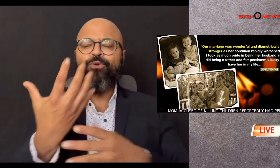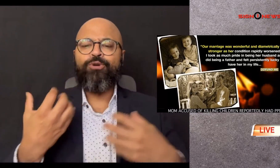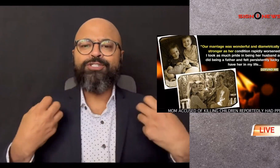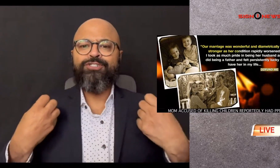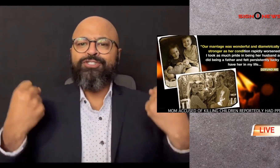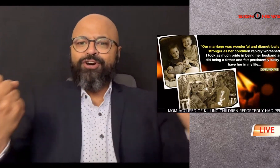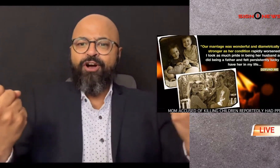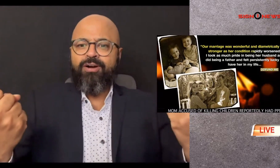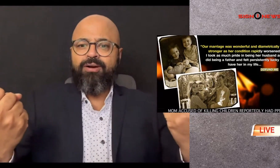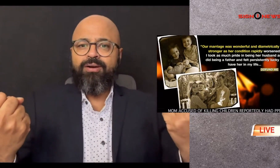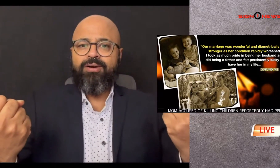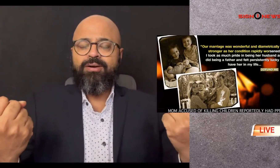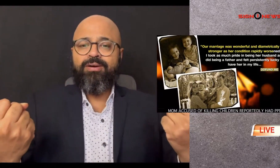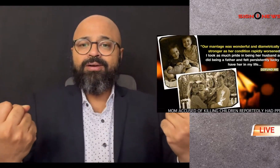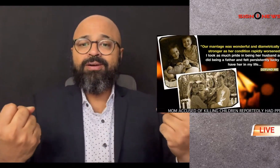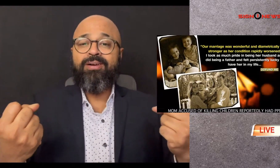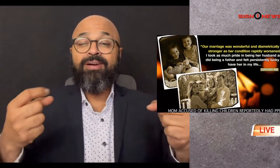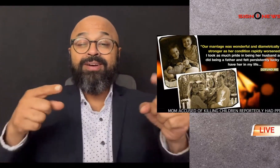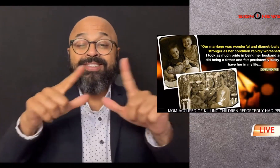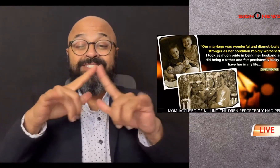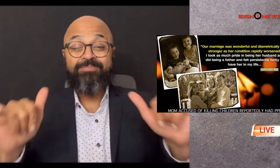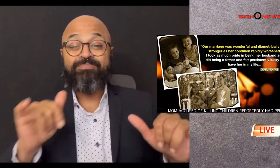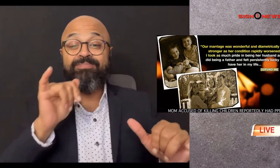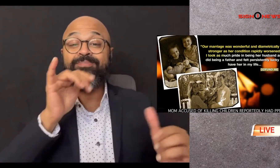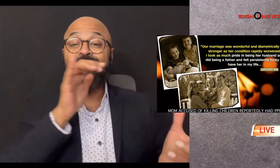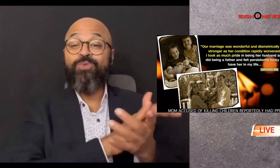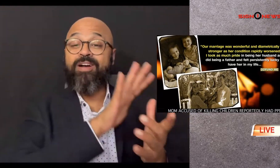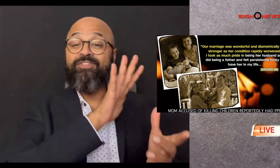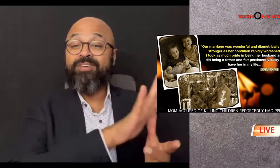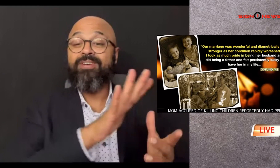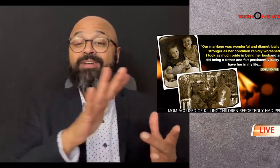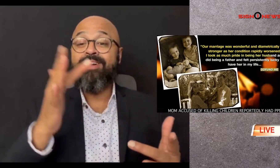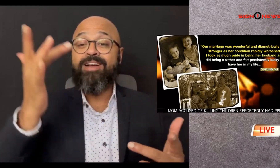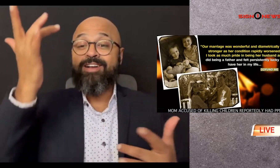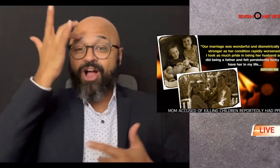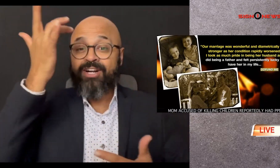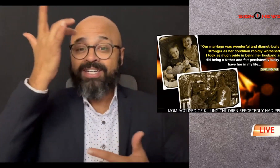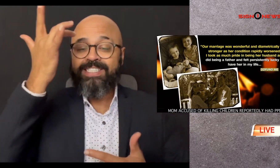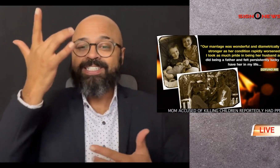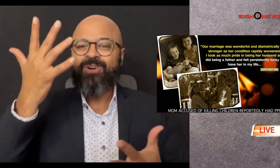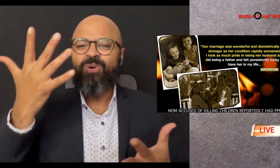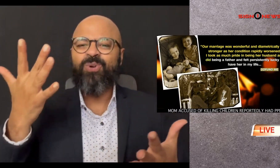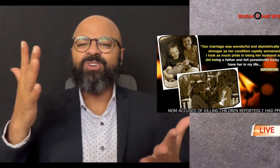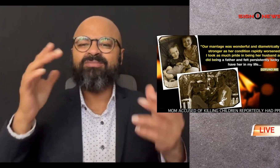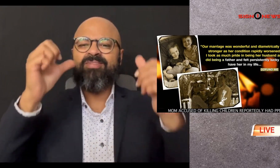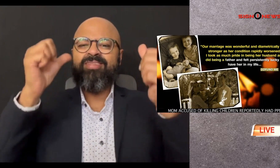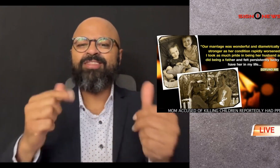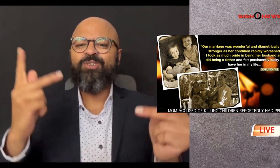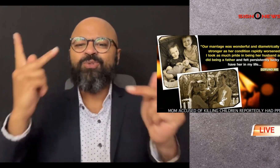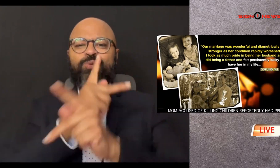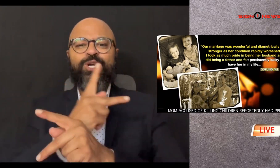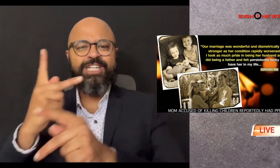And metrically grew stronger. as her condition rapidly worsened